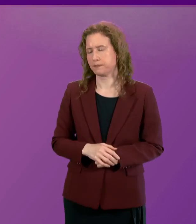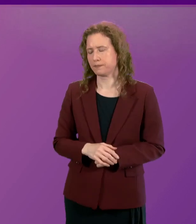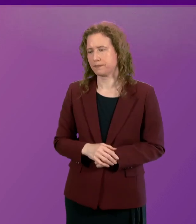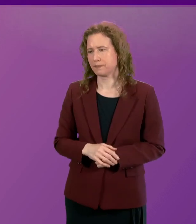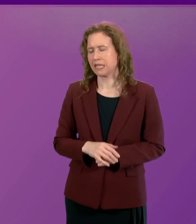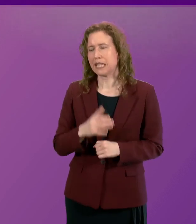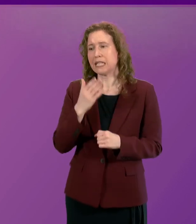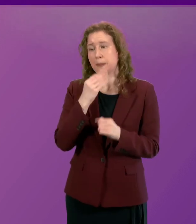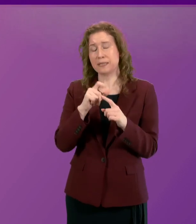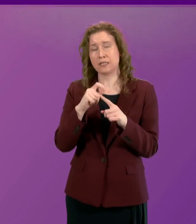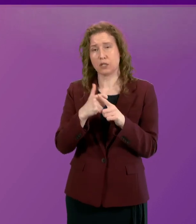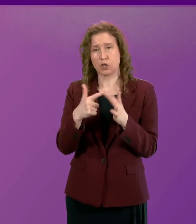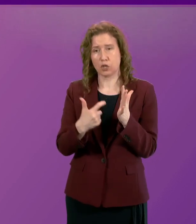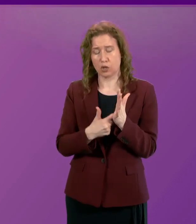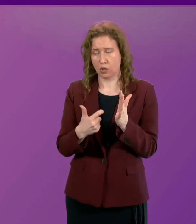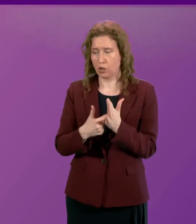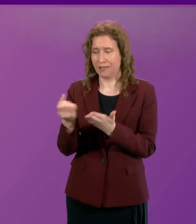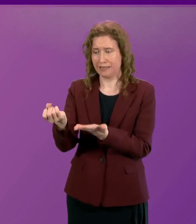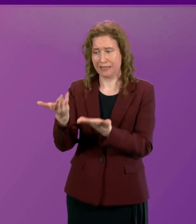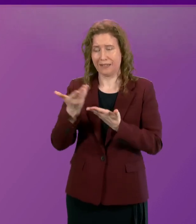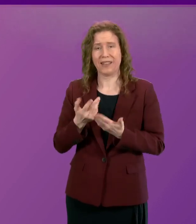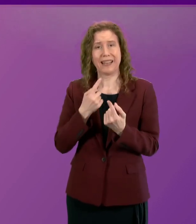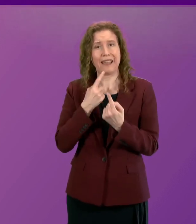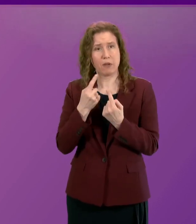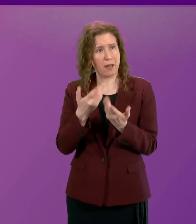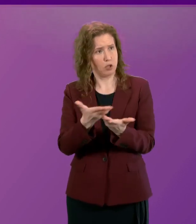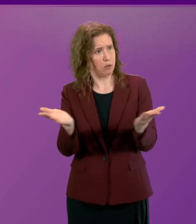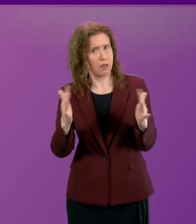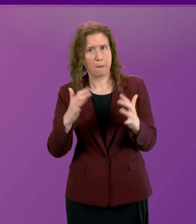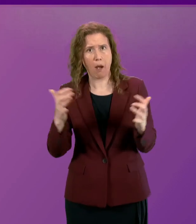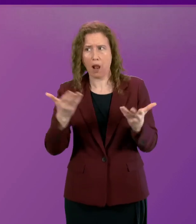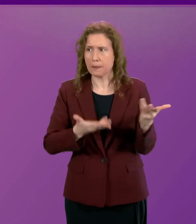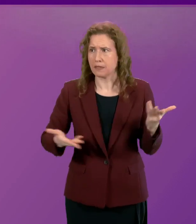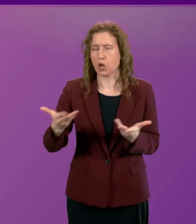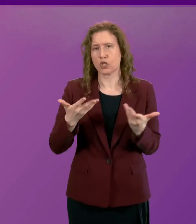Mr Kerr has put information into the parliamentary discussion just now.